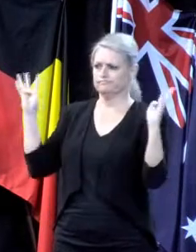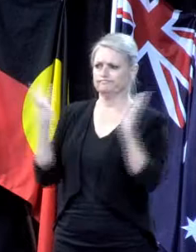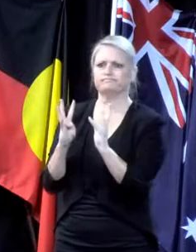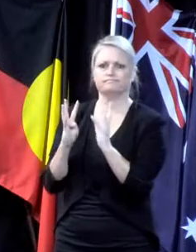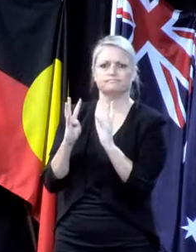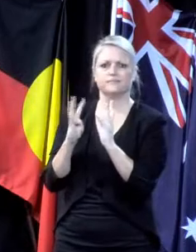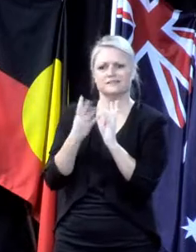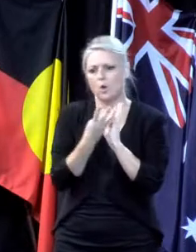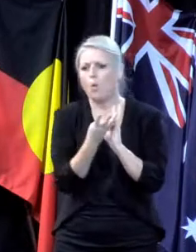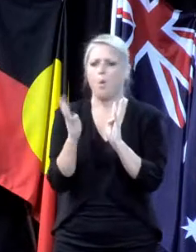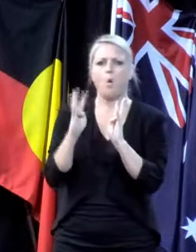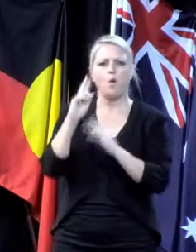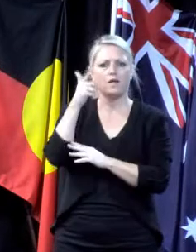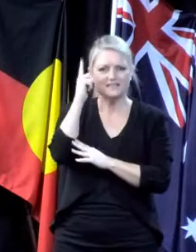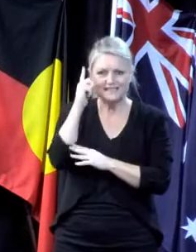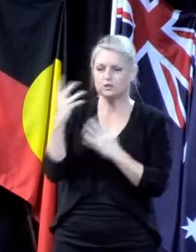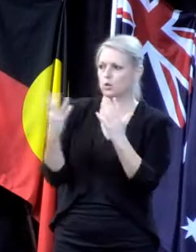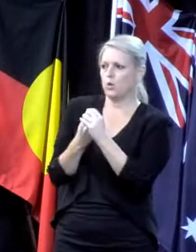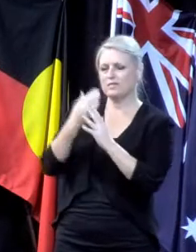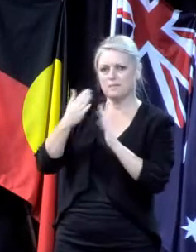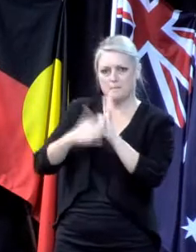So, they're very involved in every step of the education